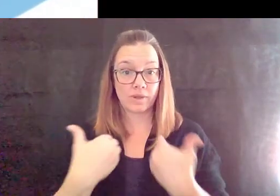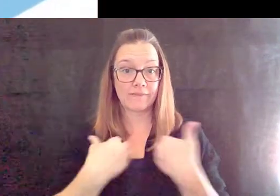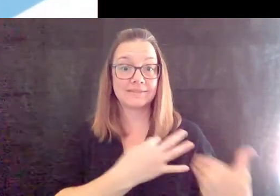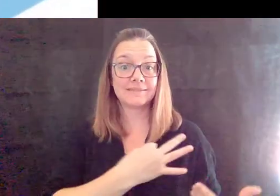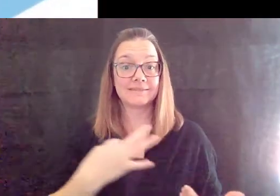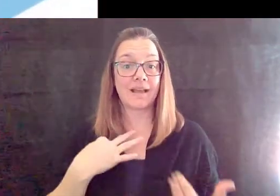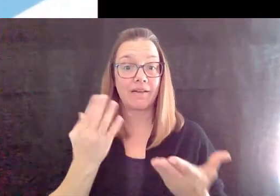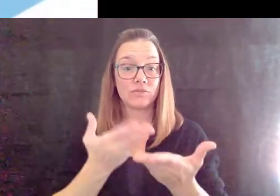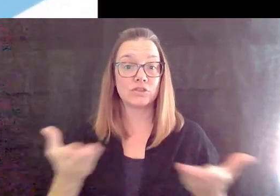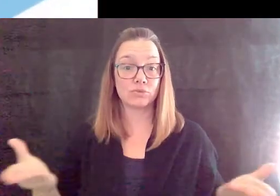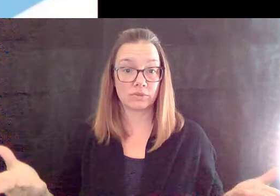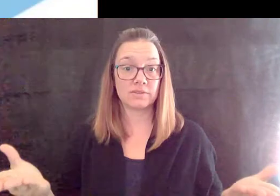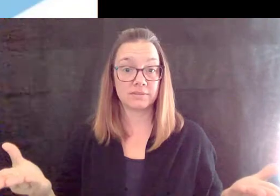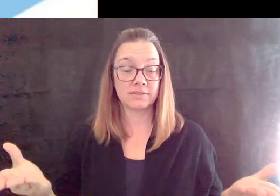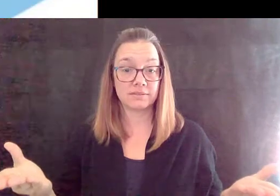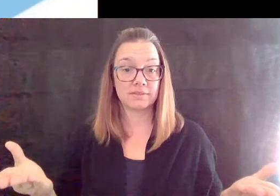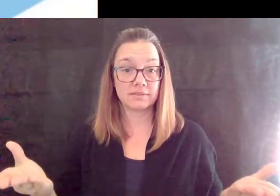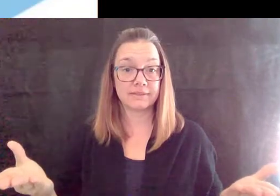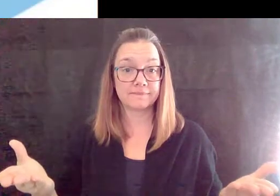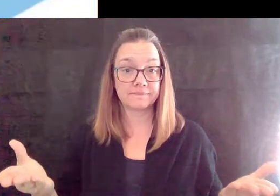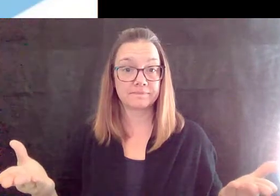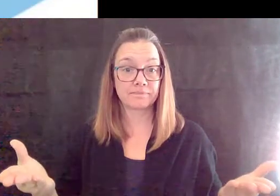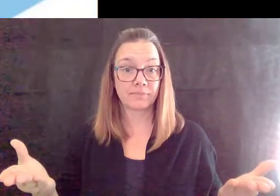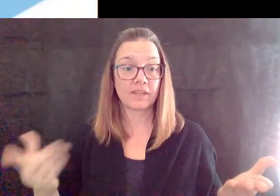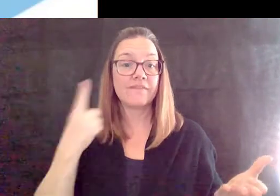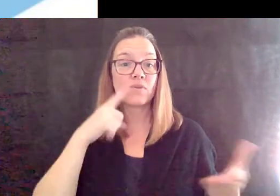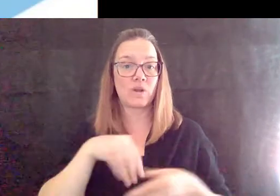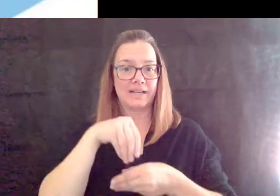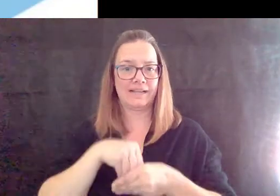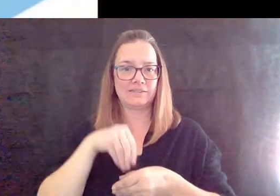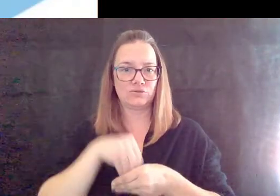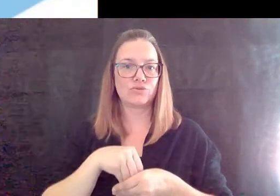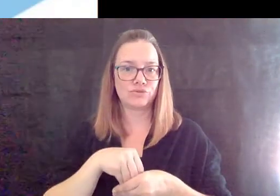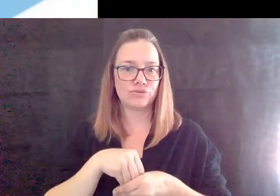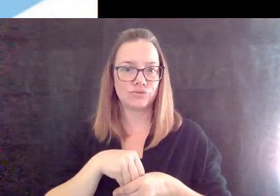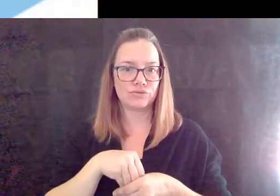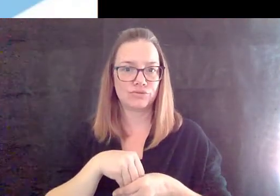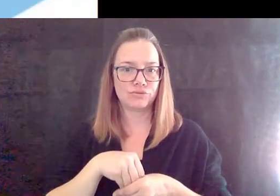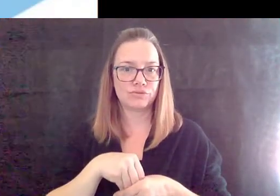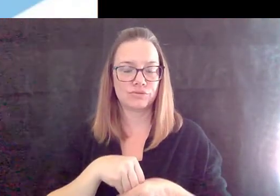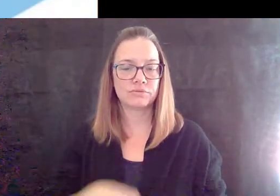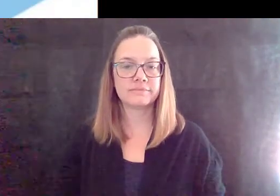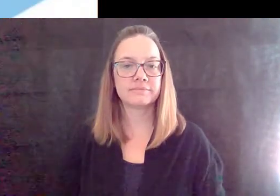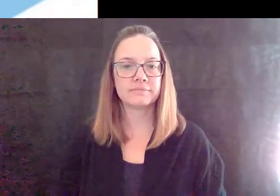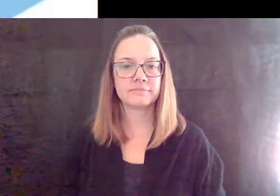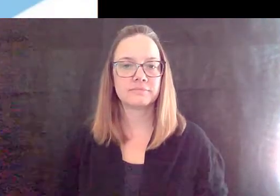We have staff resources that we deploy internally and our staff internet. Next.